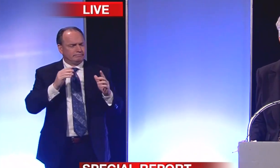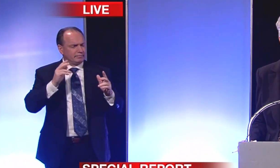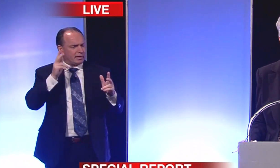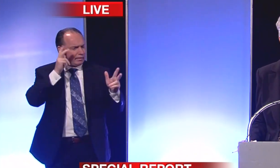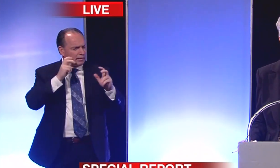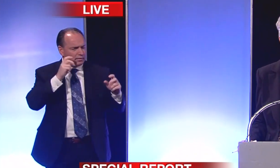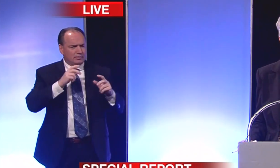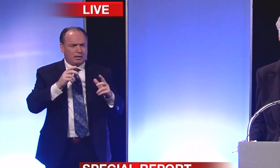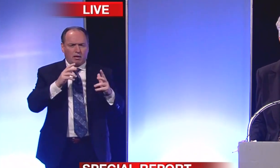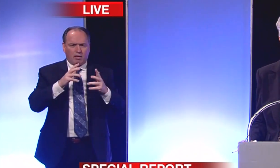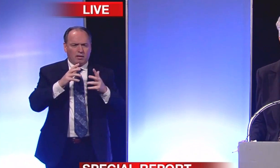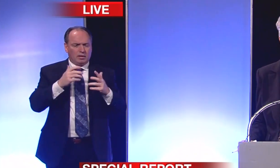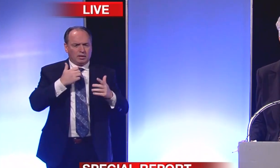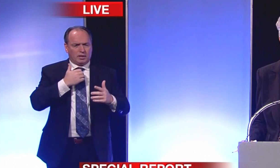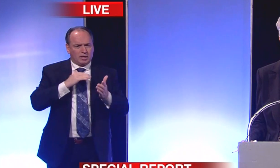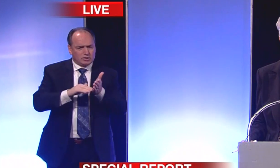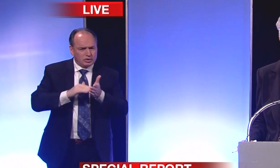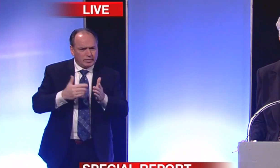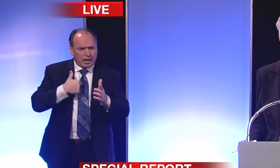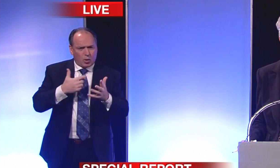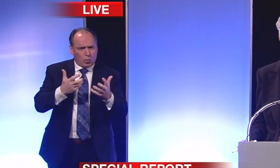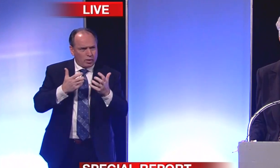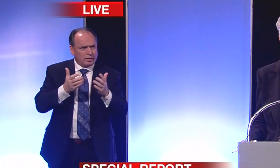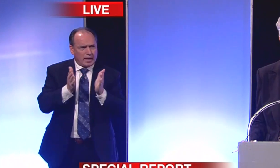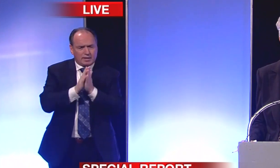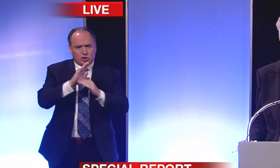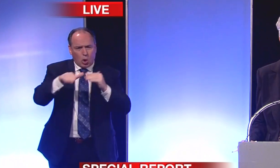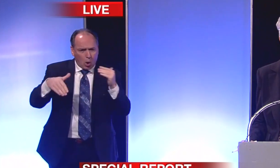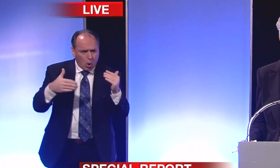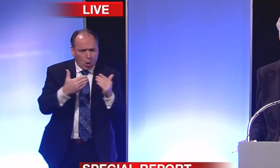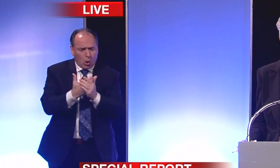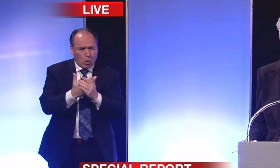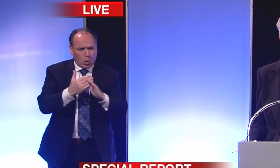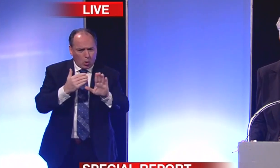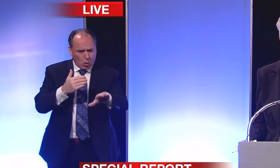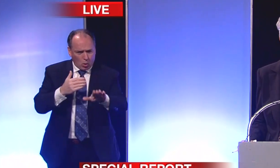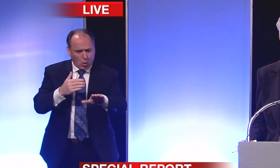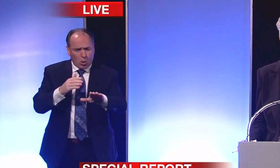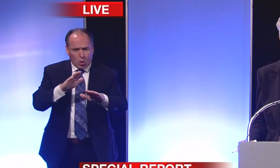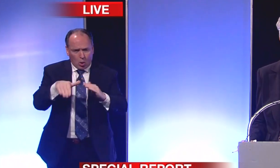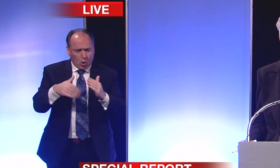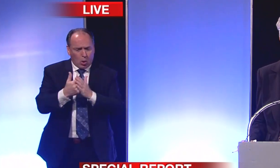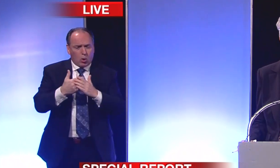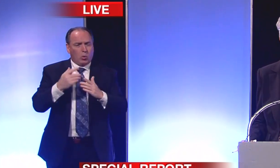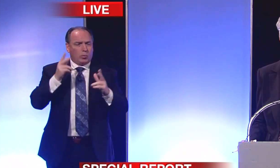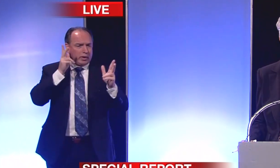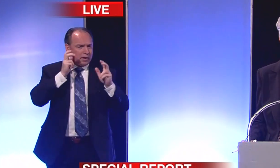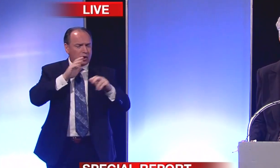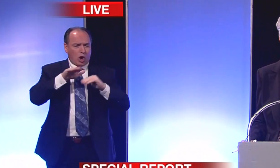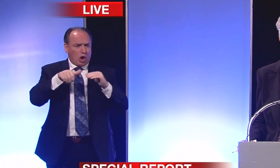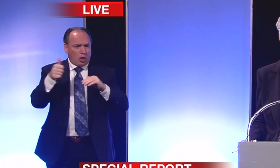IF YOU WOULD LIKE TO ASK A QUESTION.